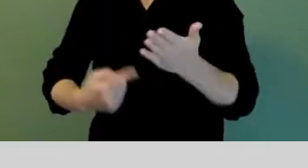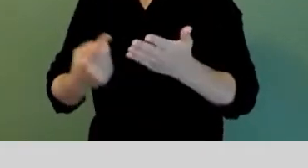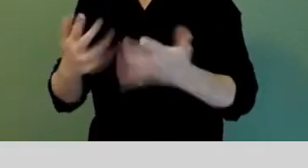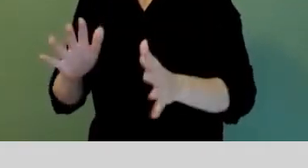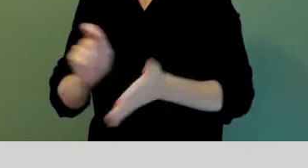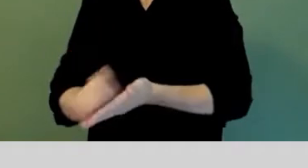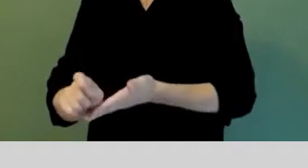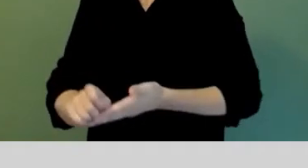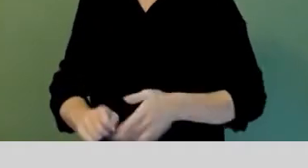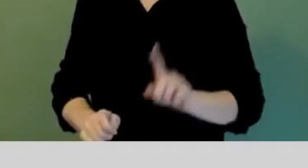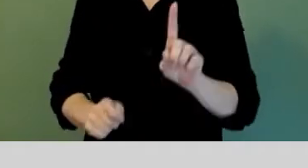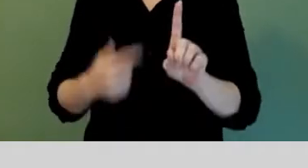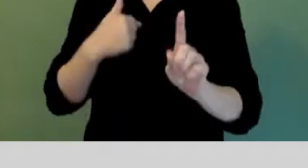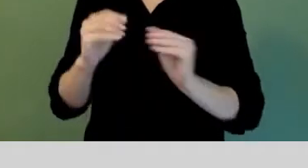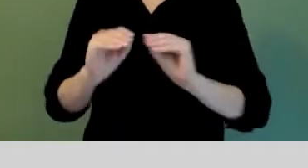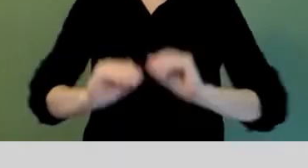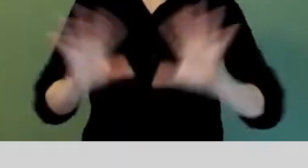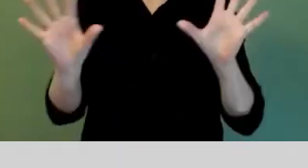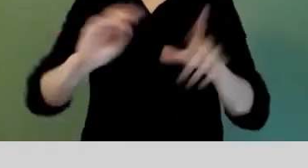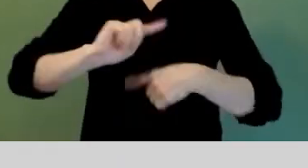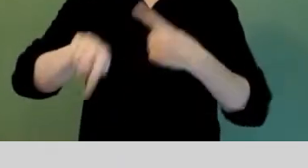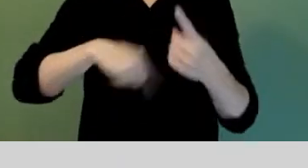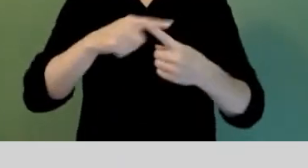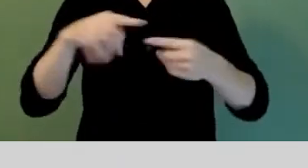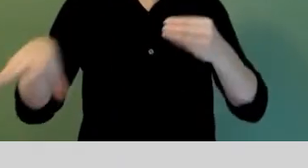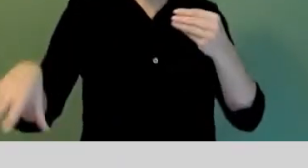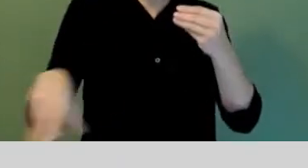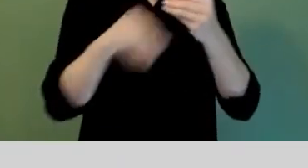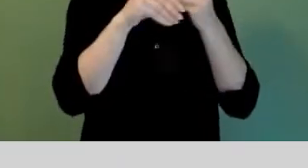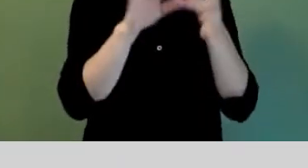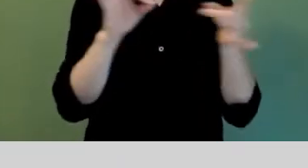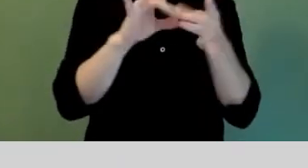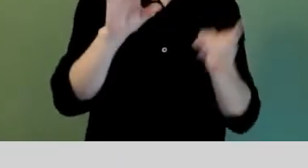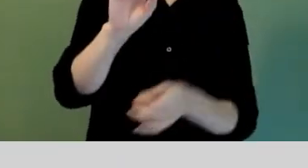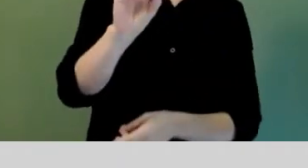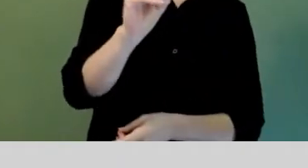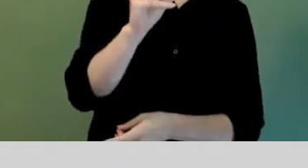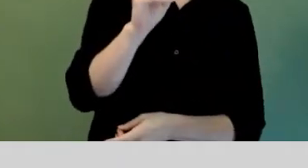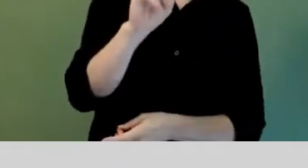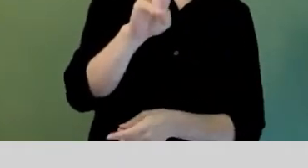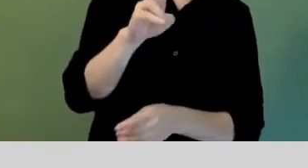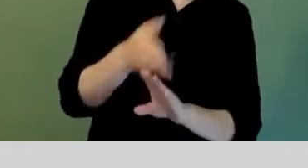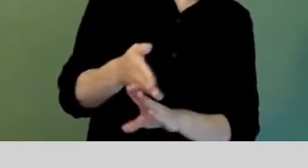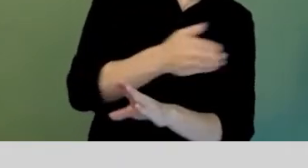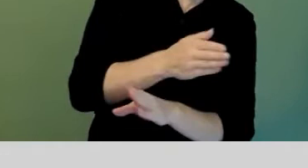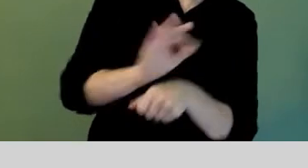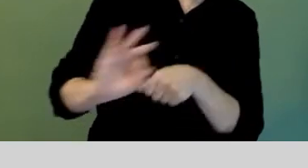when we put a decorator statement before the function, once Python defines the function,